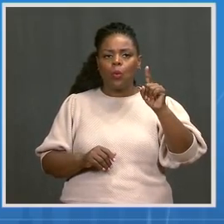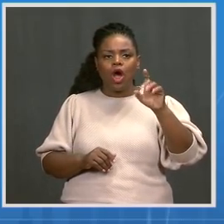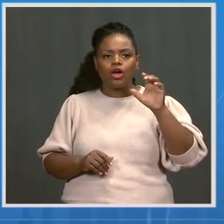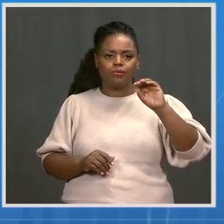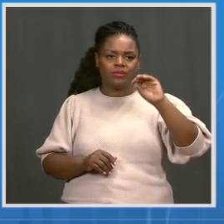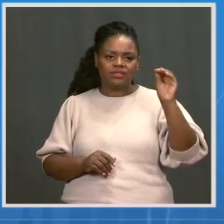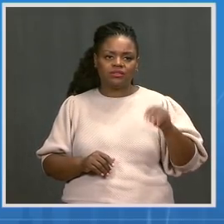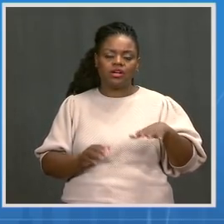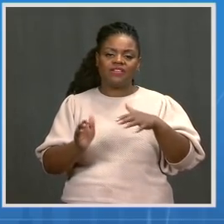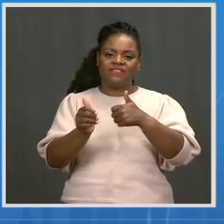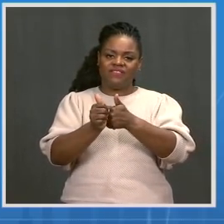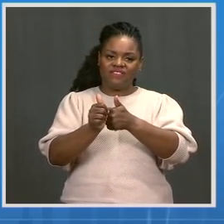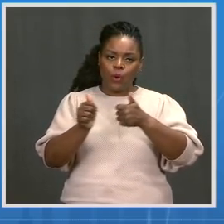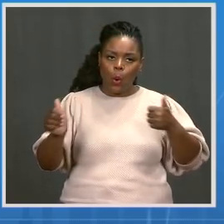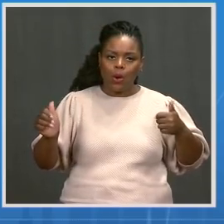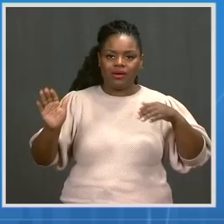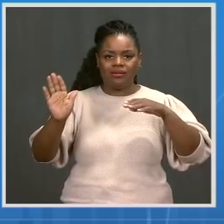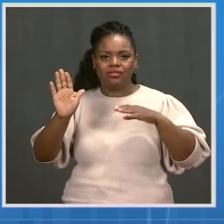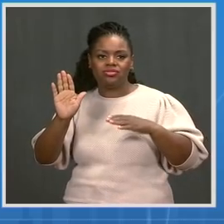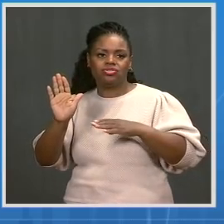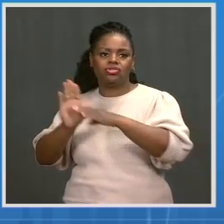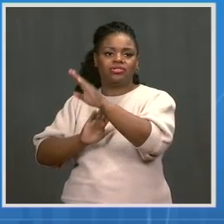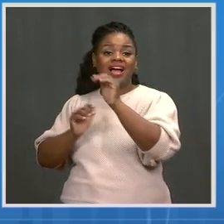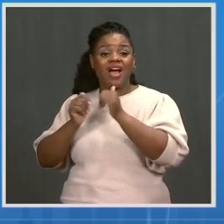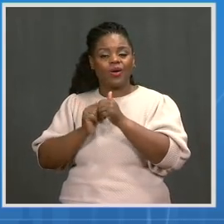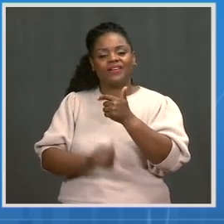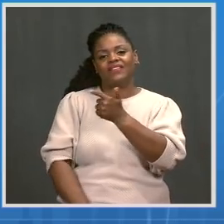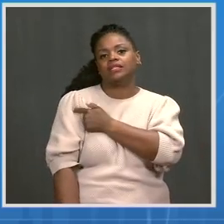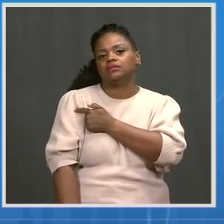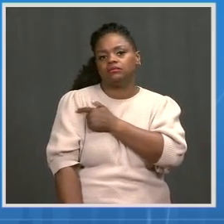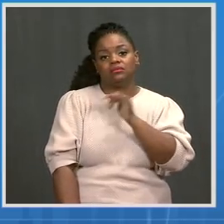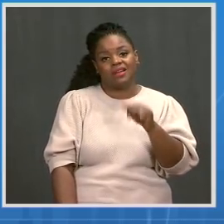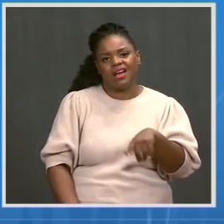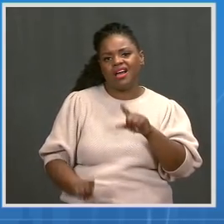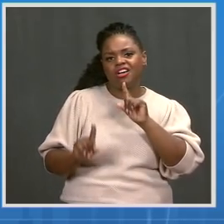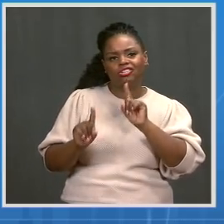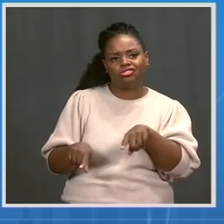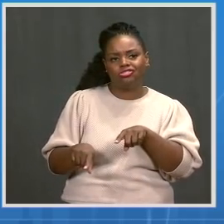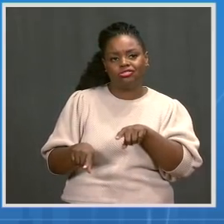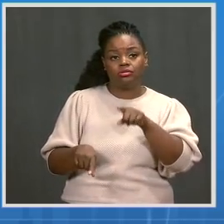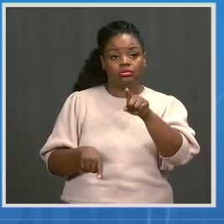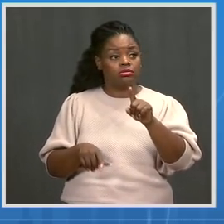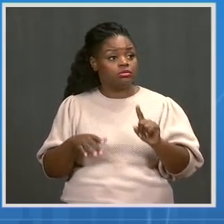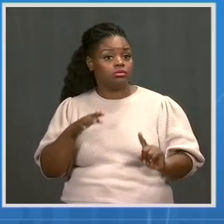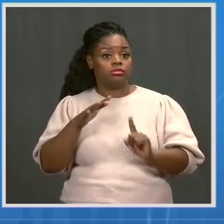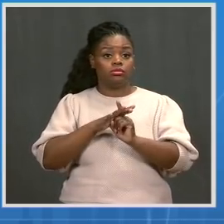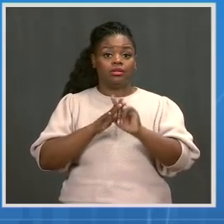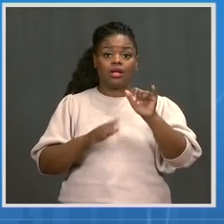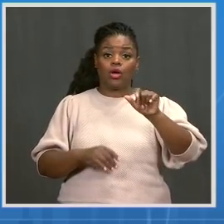So, the very fact that you bring up the question, which means there's a reality that that could happen,